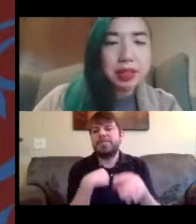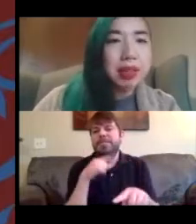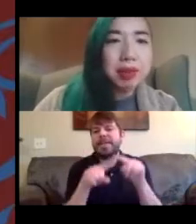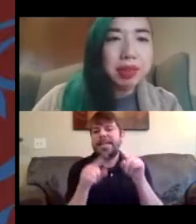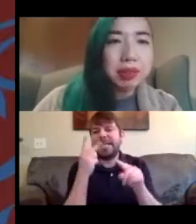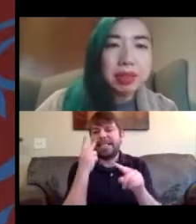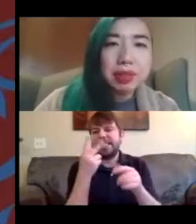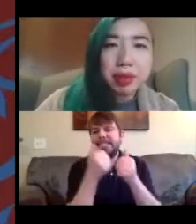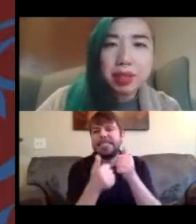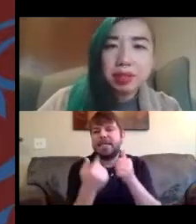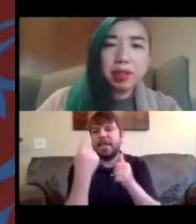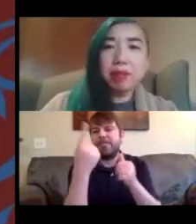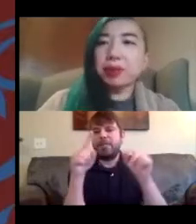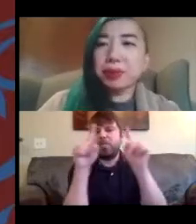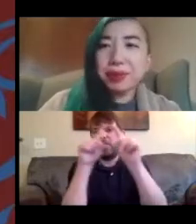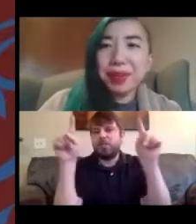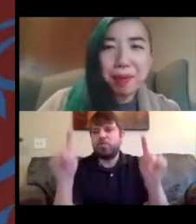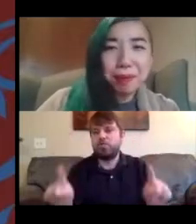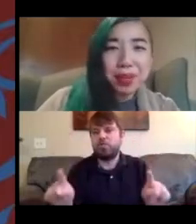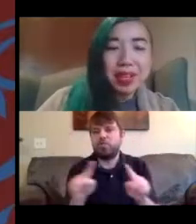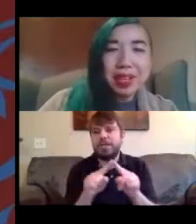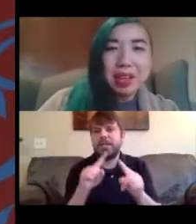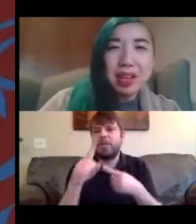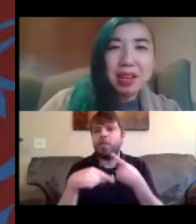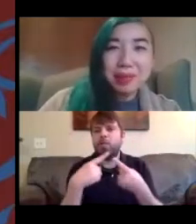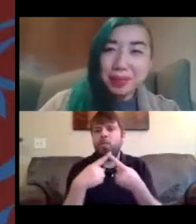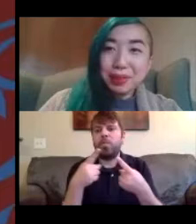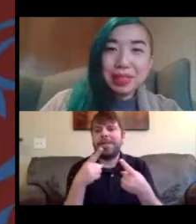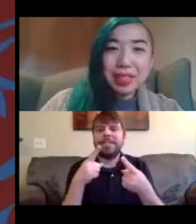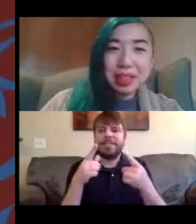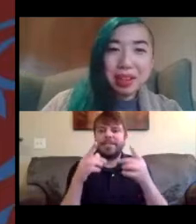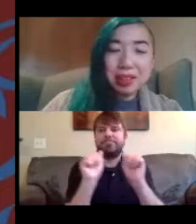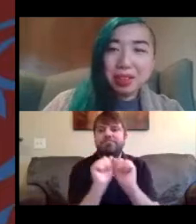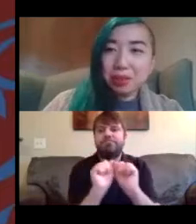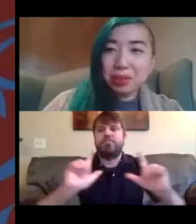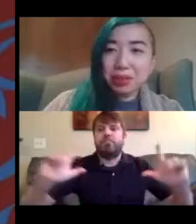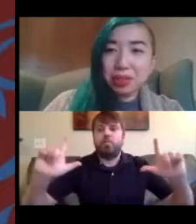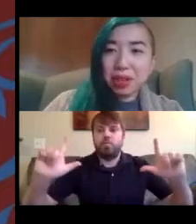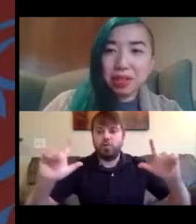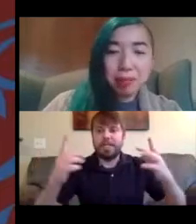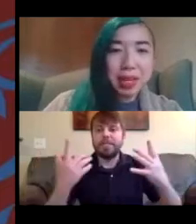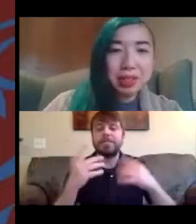everyone's screens when it's a full screen right now. So this is "Our Ghosts Stalk the Page"